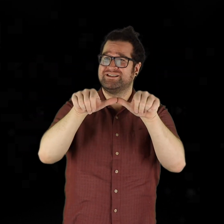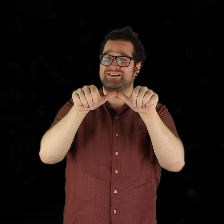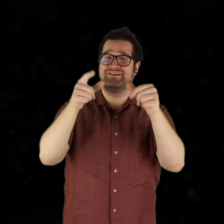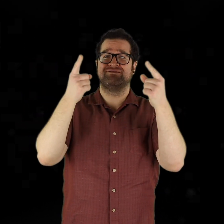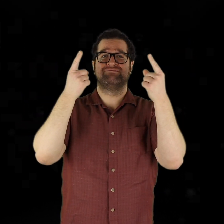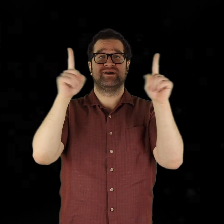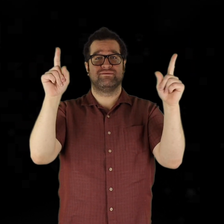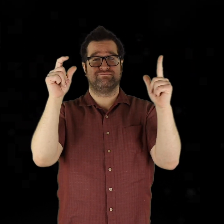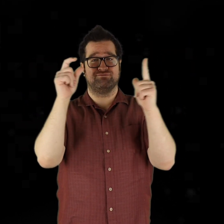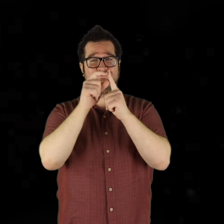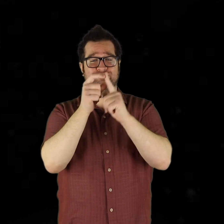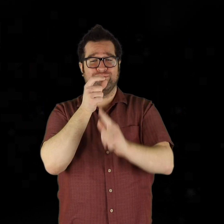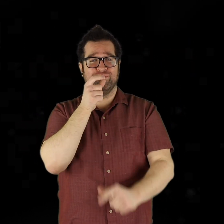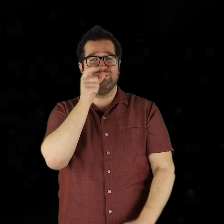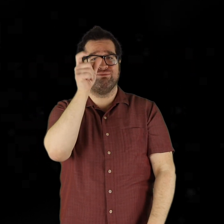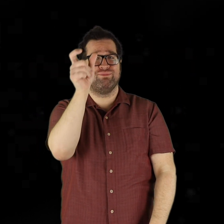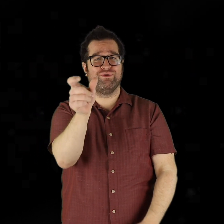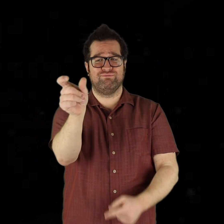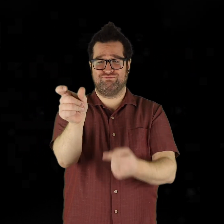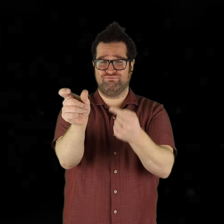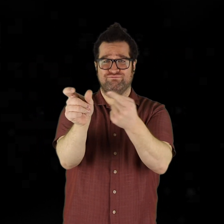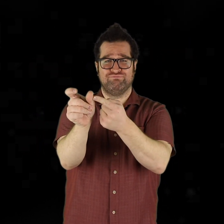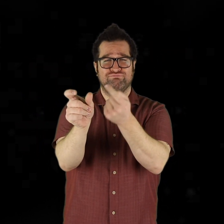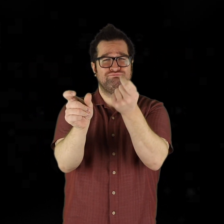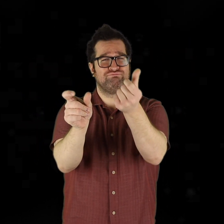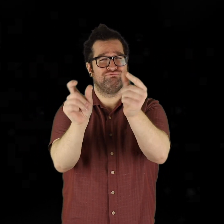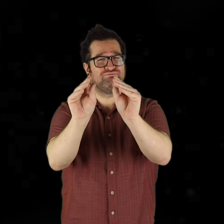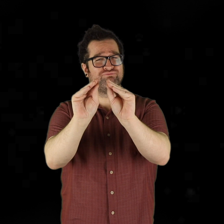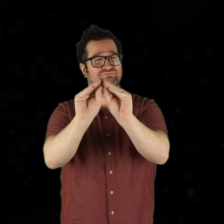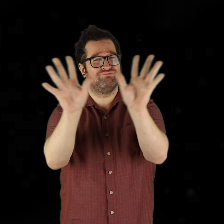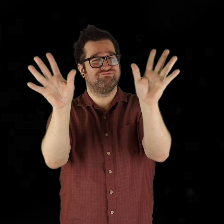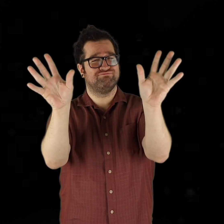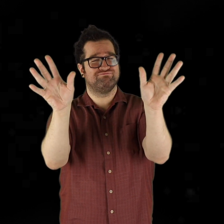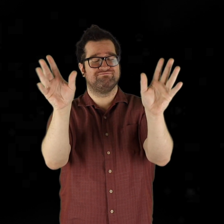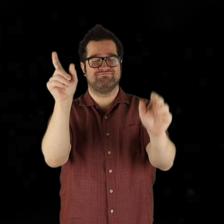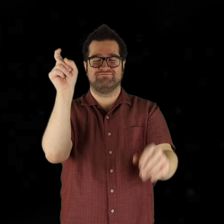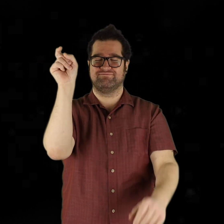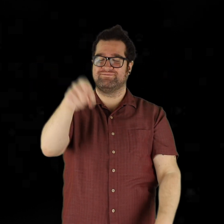Until out comes a faint resembling sound?